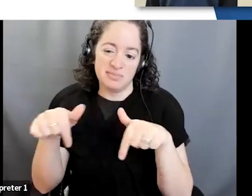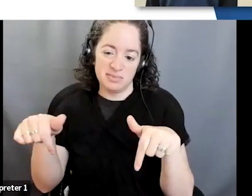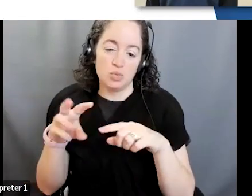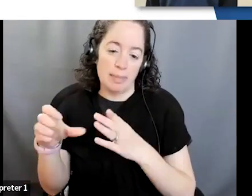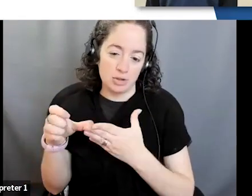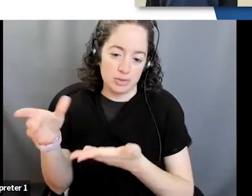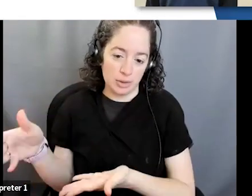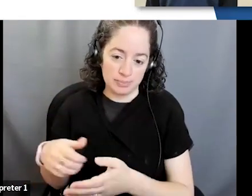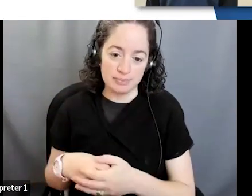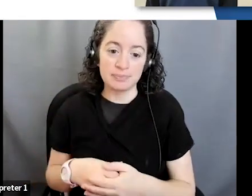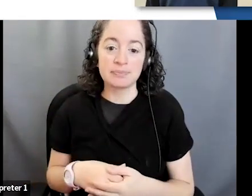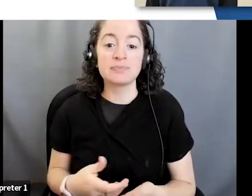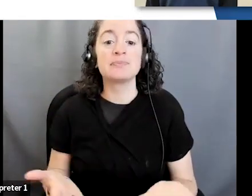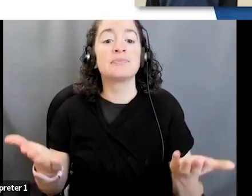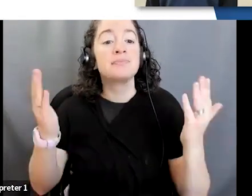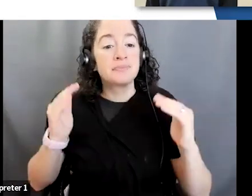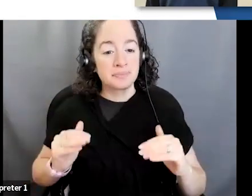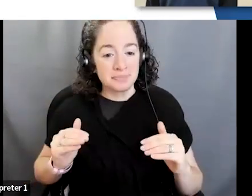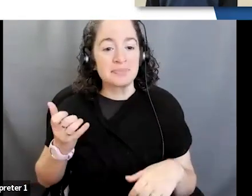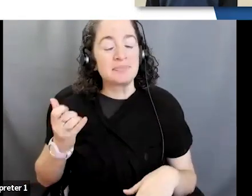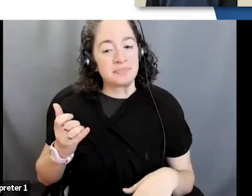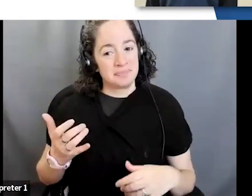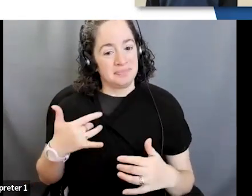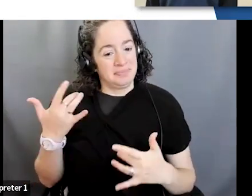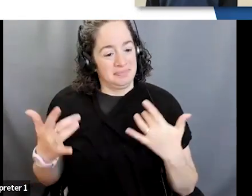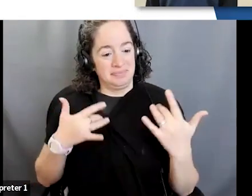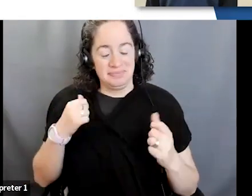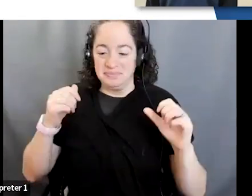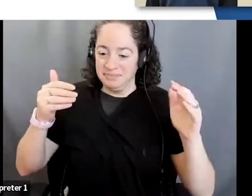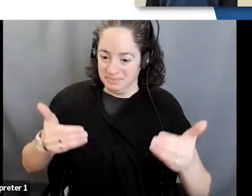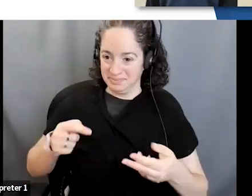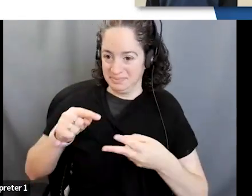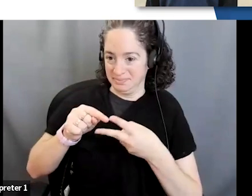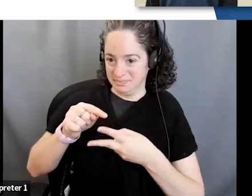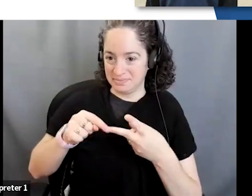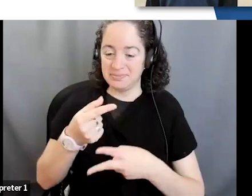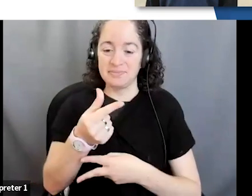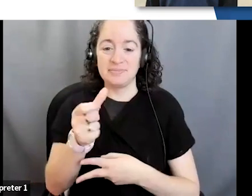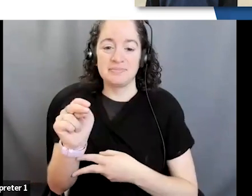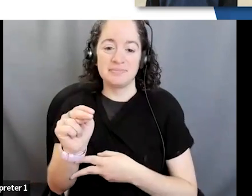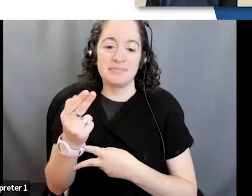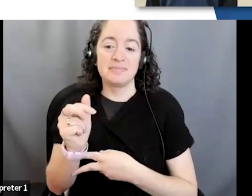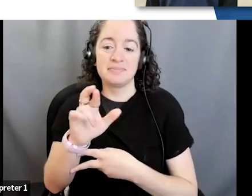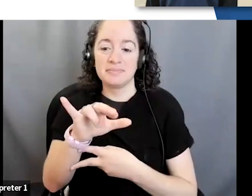I am very excited to introduce today's speakers, Gen Herres and Kevin Andrews.